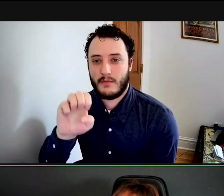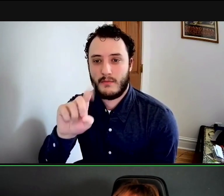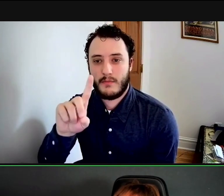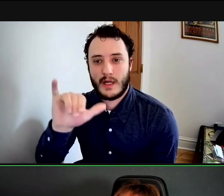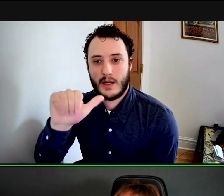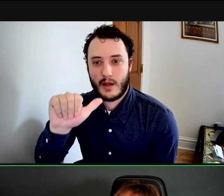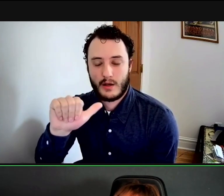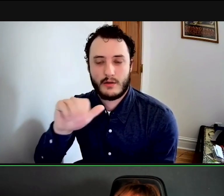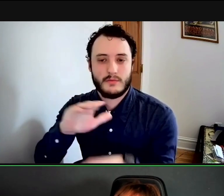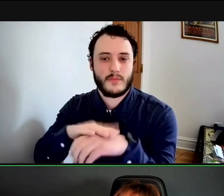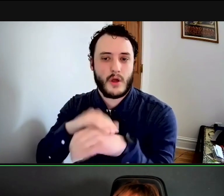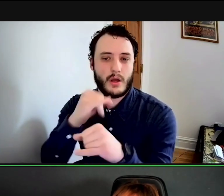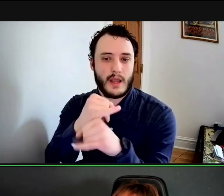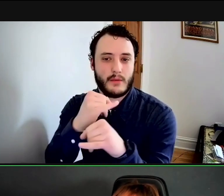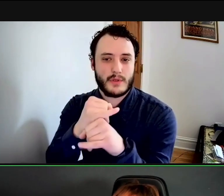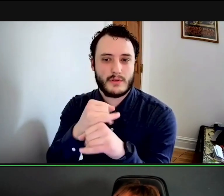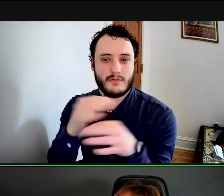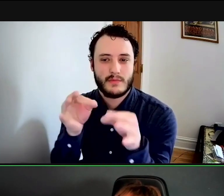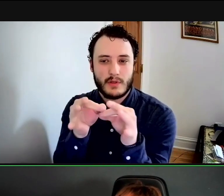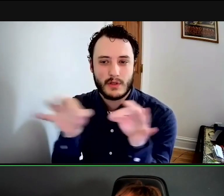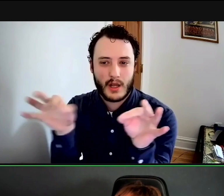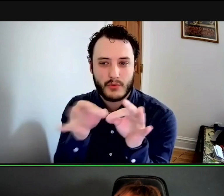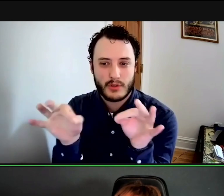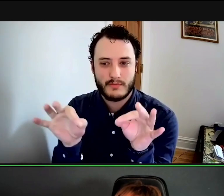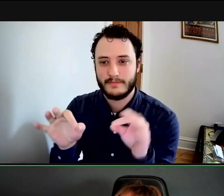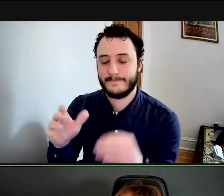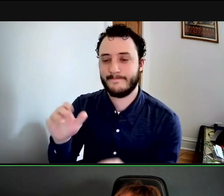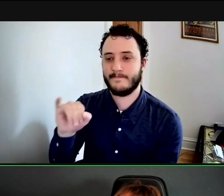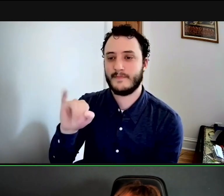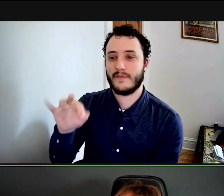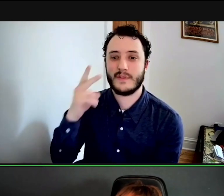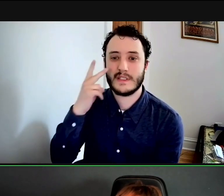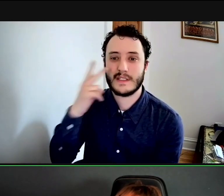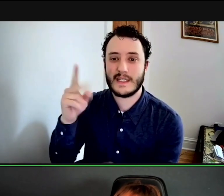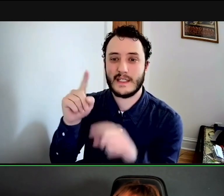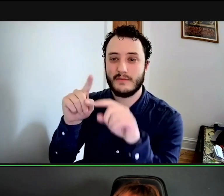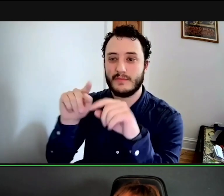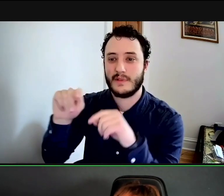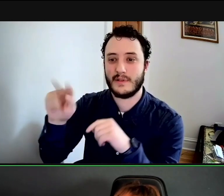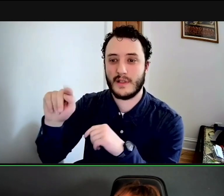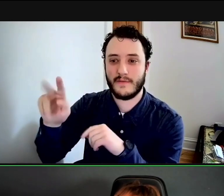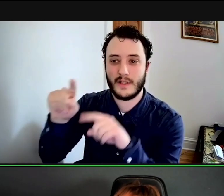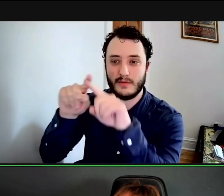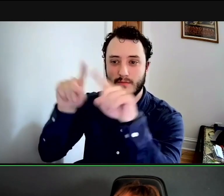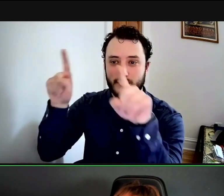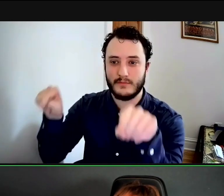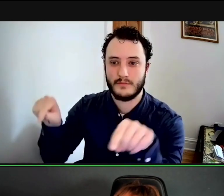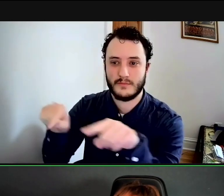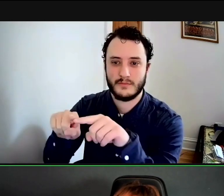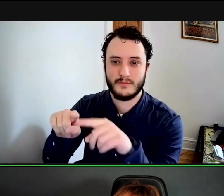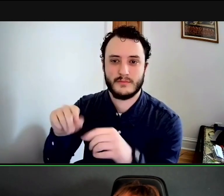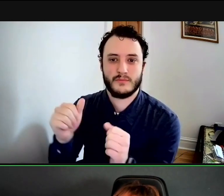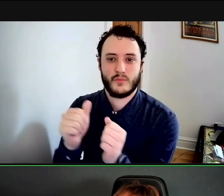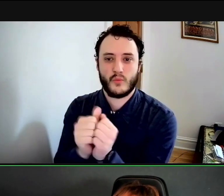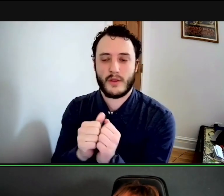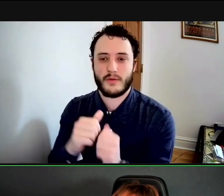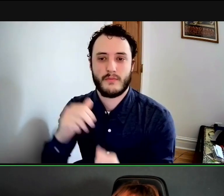Finally, make sure that any media shown on campus is captioned.